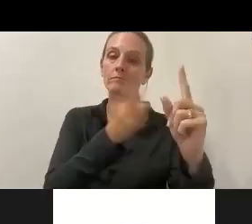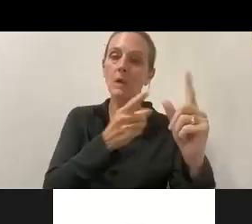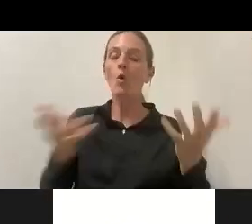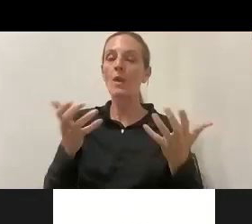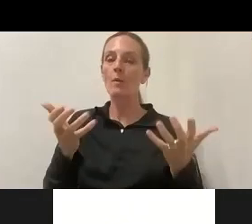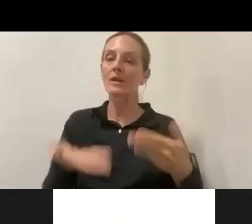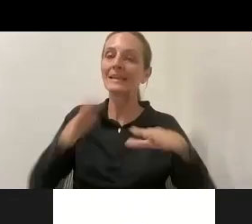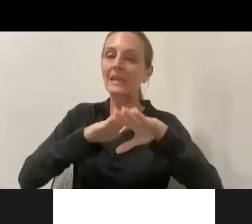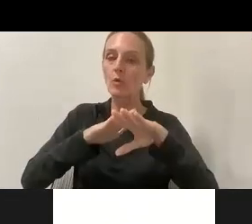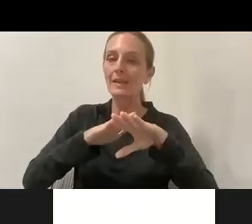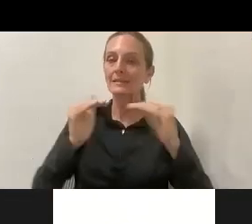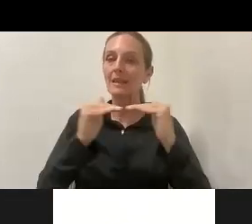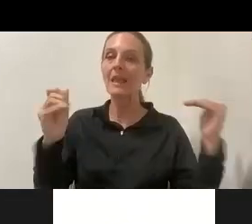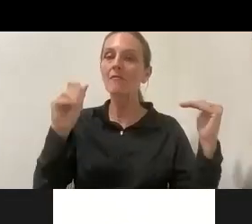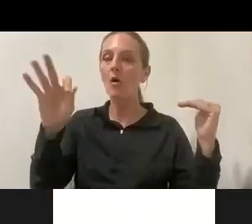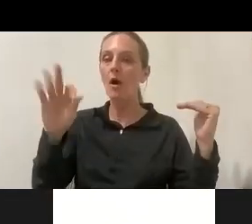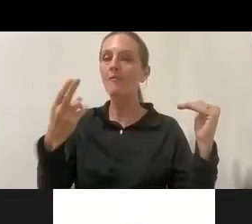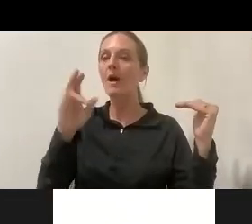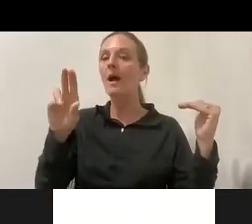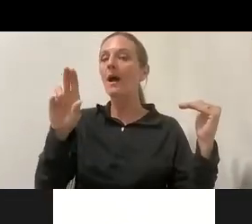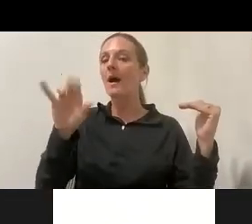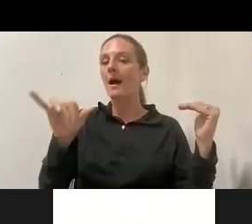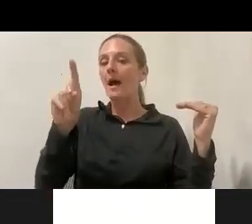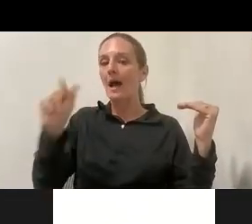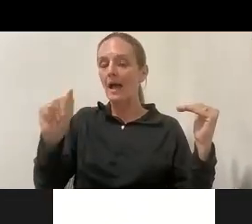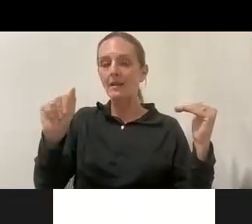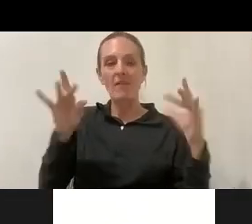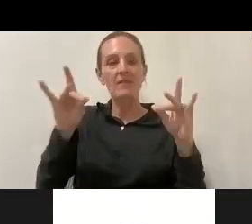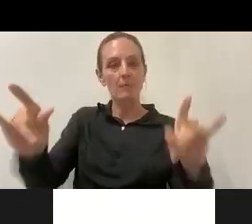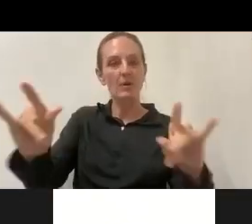Haida proficiency in our community, we want to increase the number of